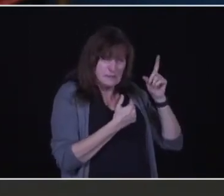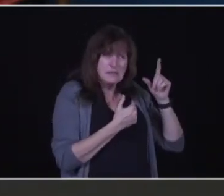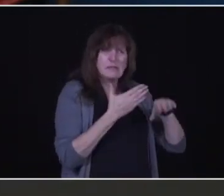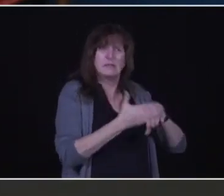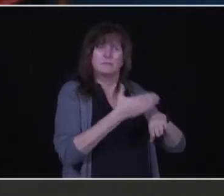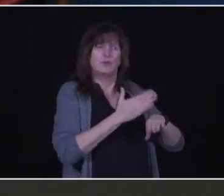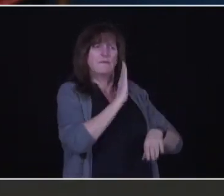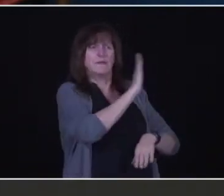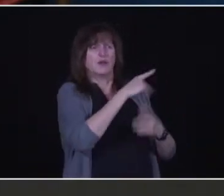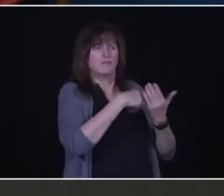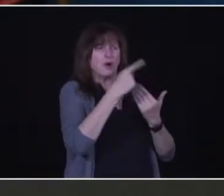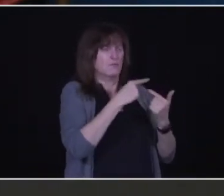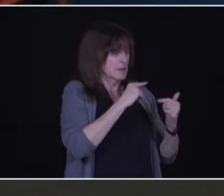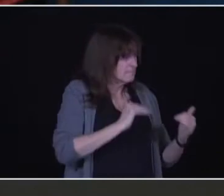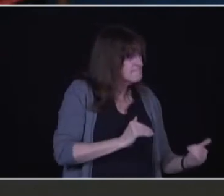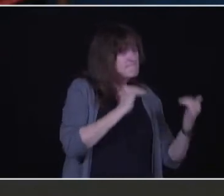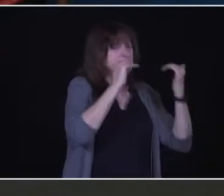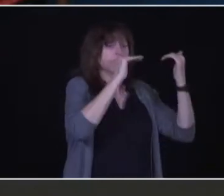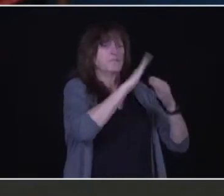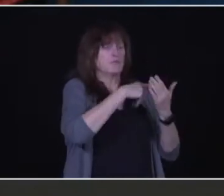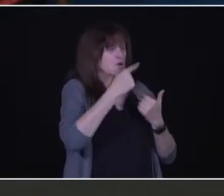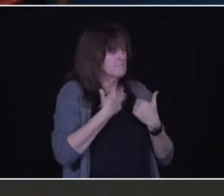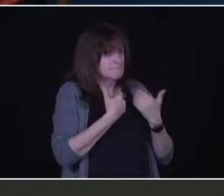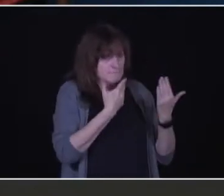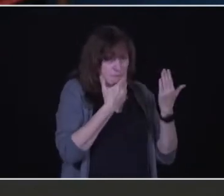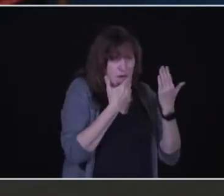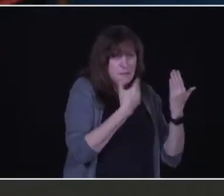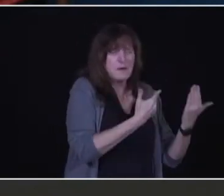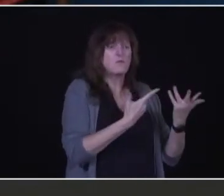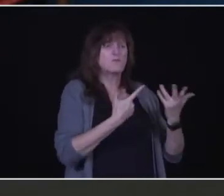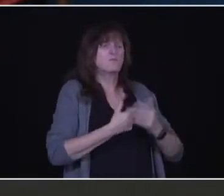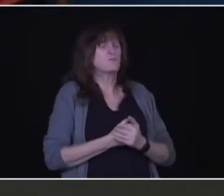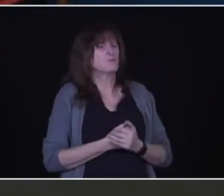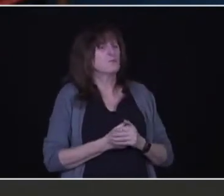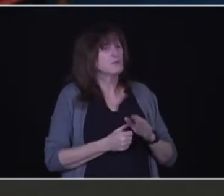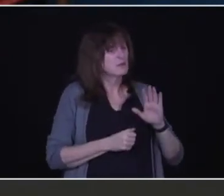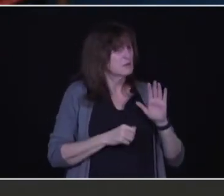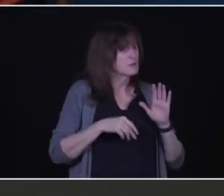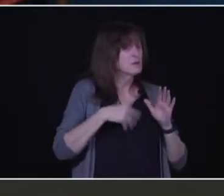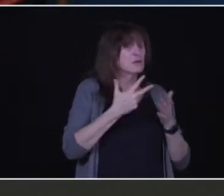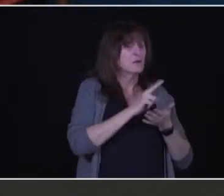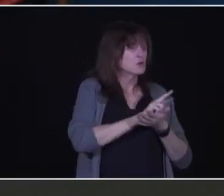listened to us, the Minister of Labour asked them the change and they listened, and a very,